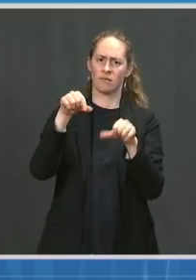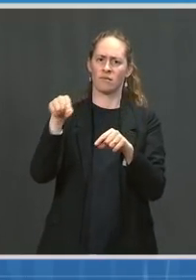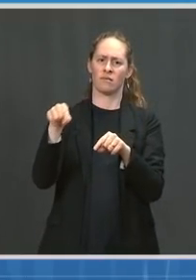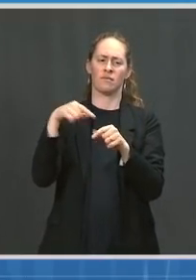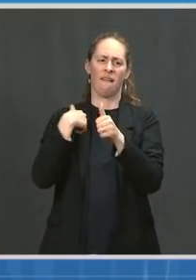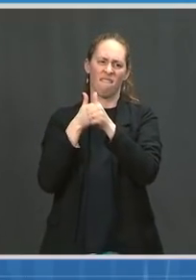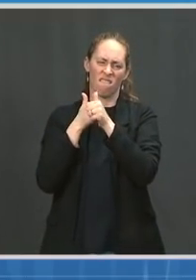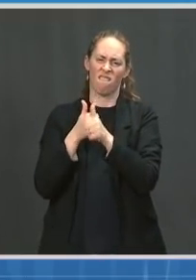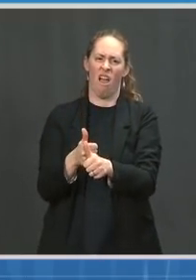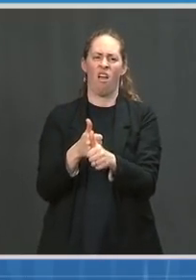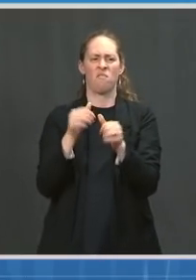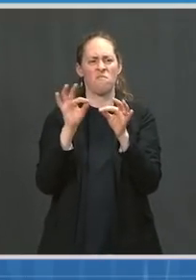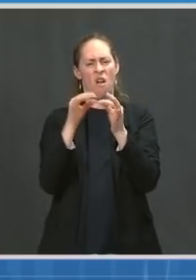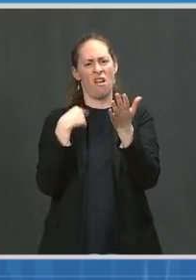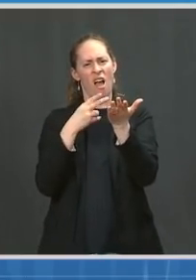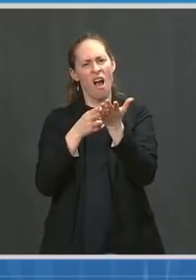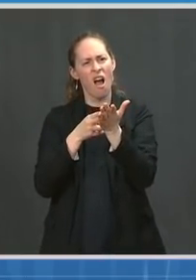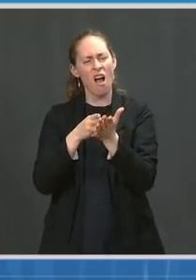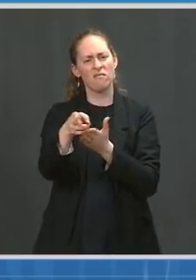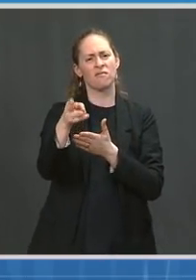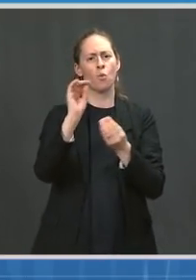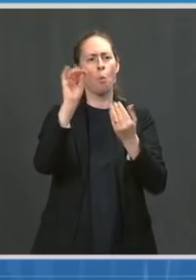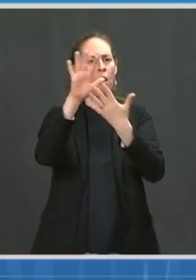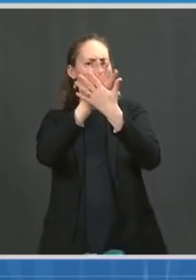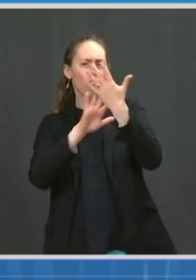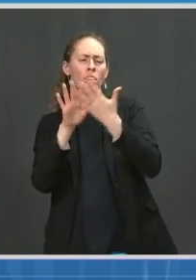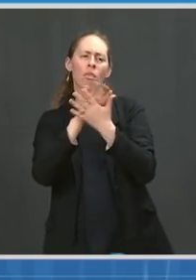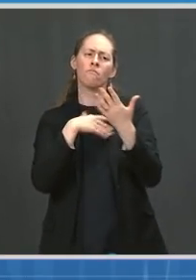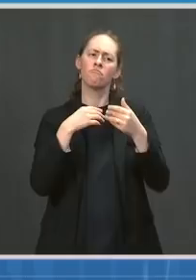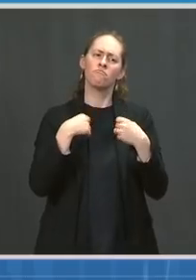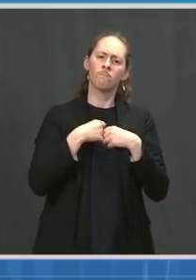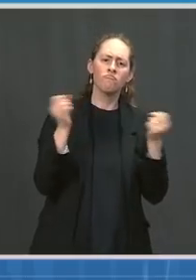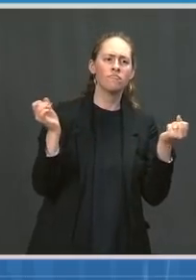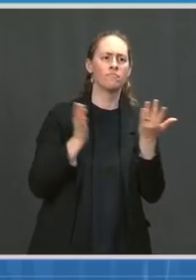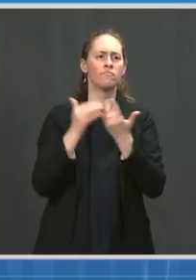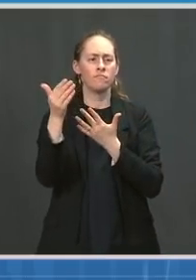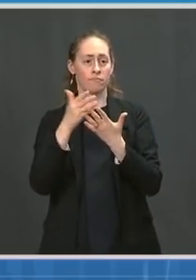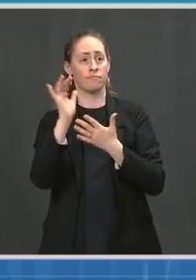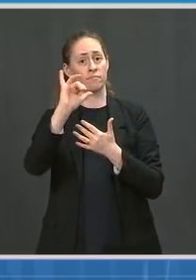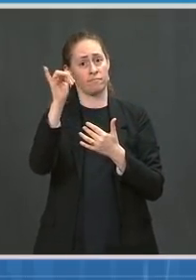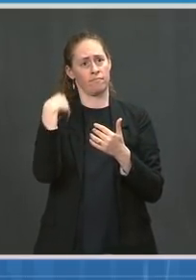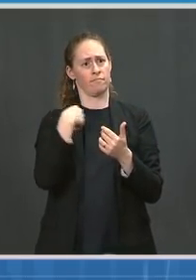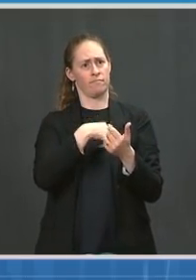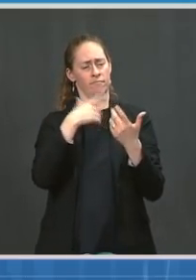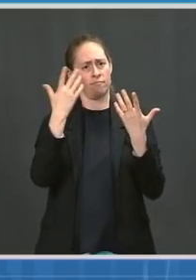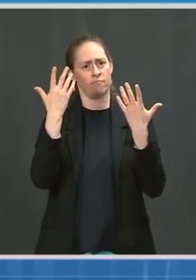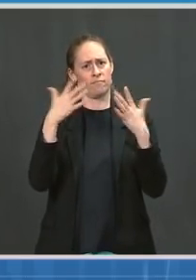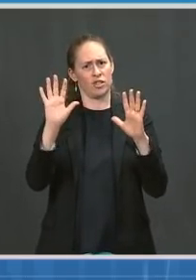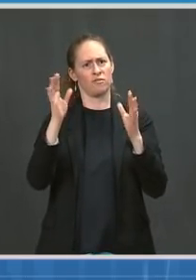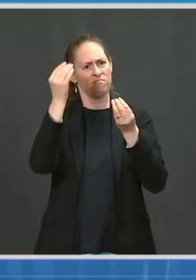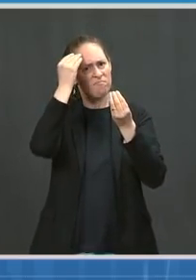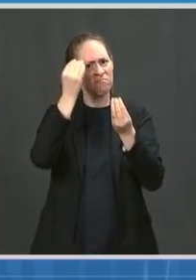And I think yesterday's action should give the American people increased confidence in the FDA and CDC,